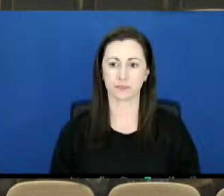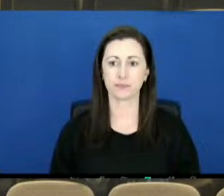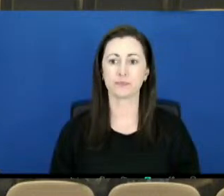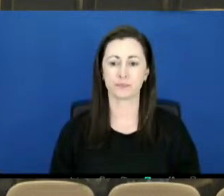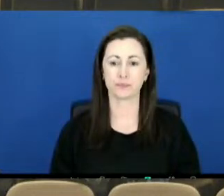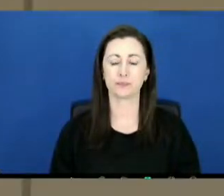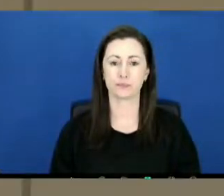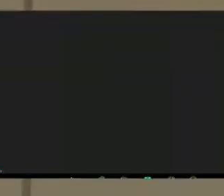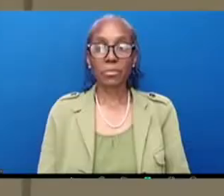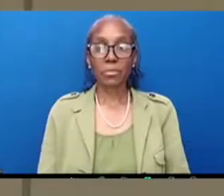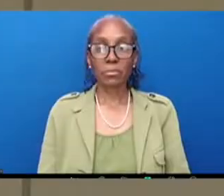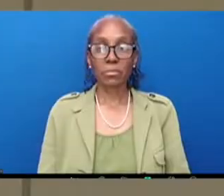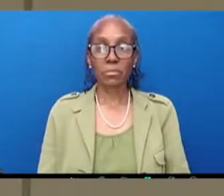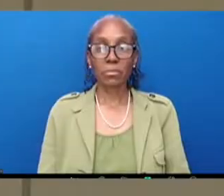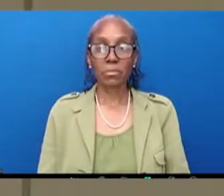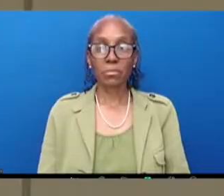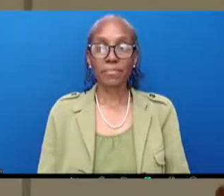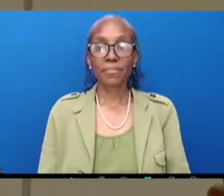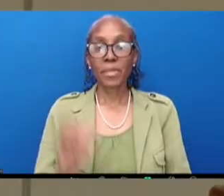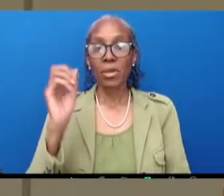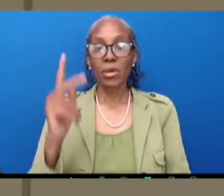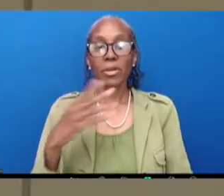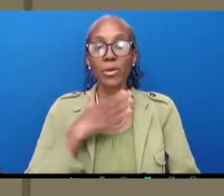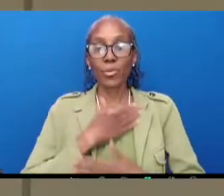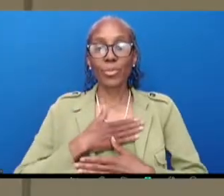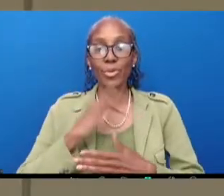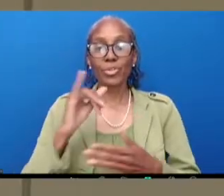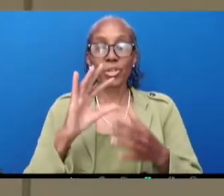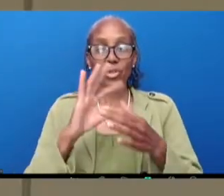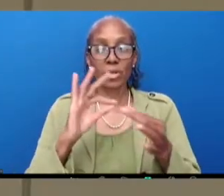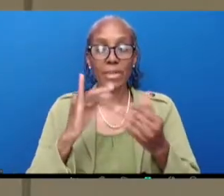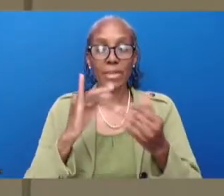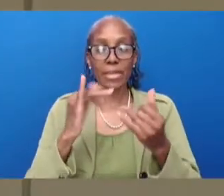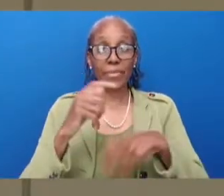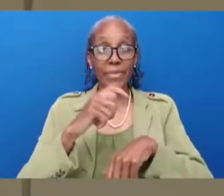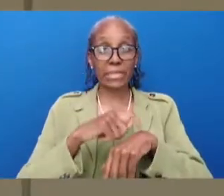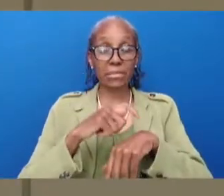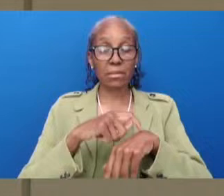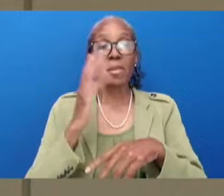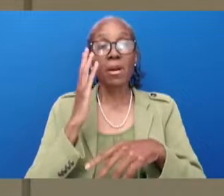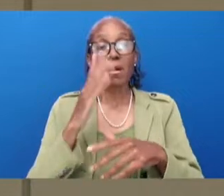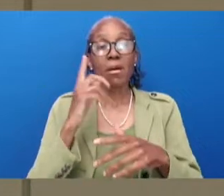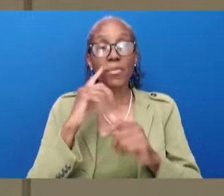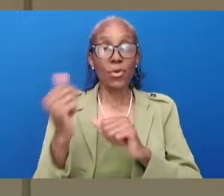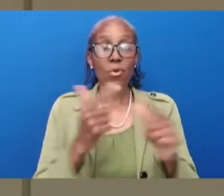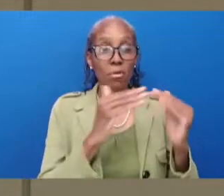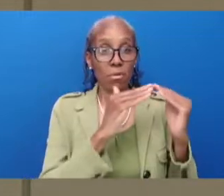THANK YOU. THANK YOU SO MUCH. THANK YOU.